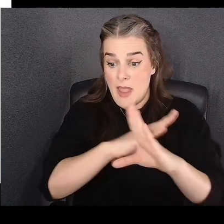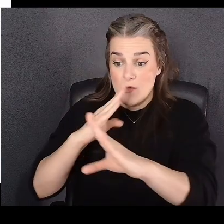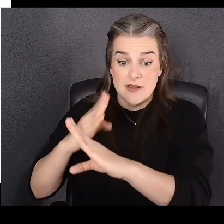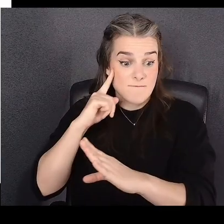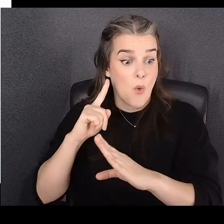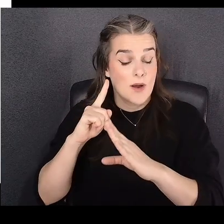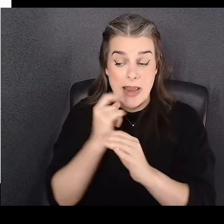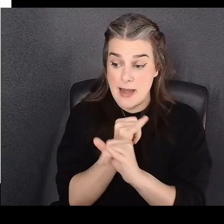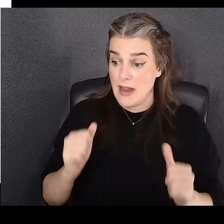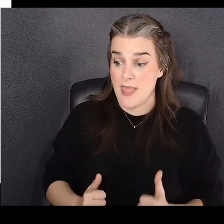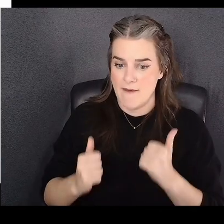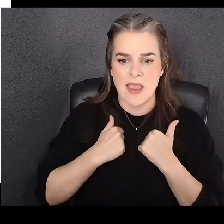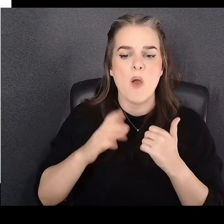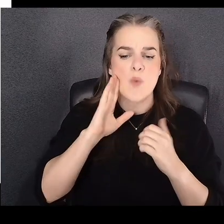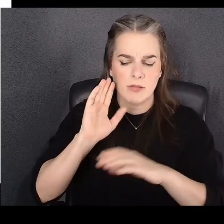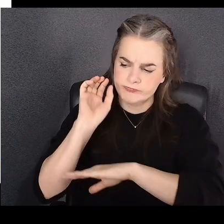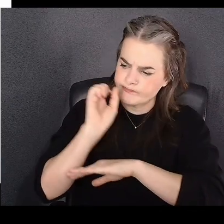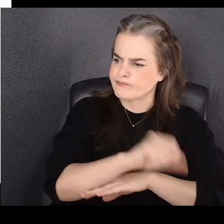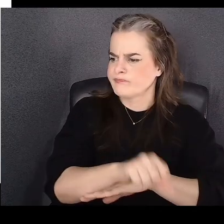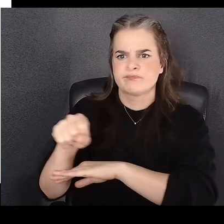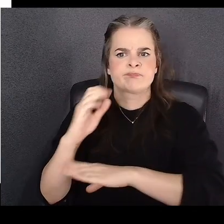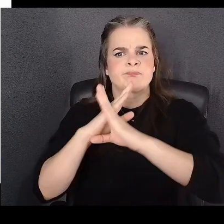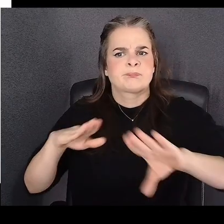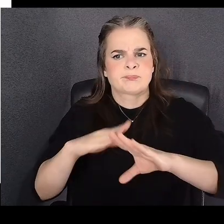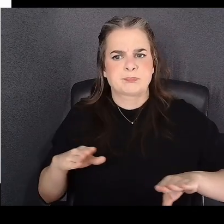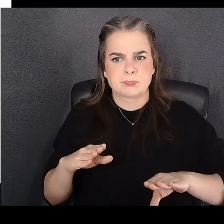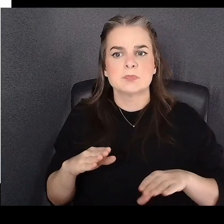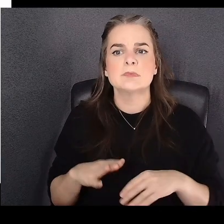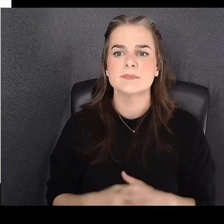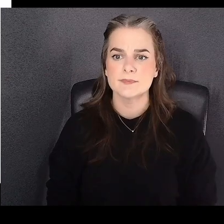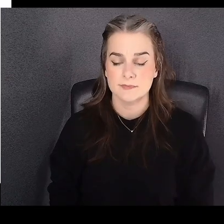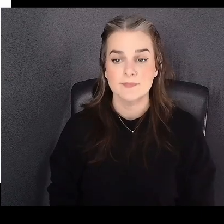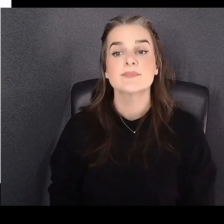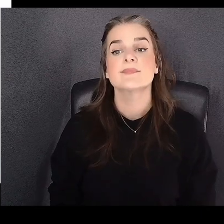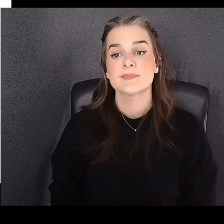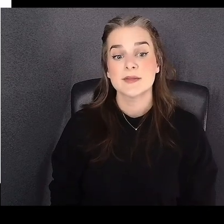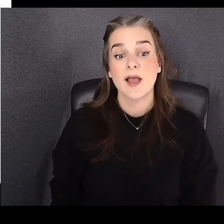So just to show you about the pictures that we have at the bottom, the very far left